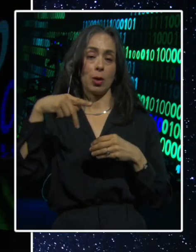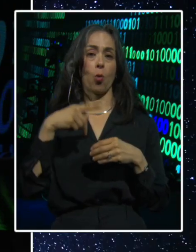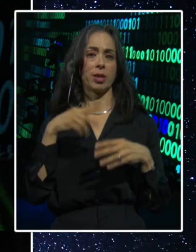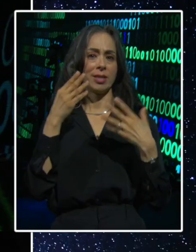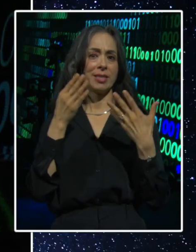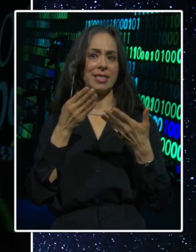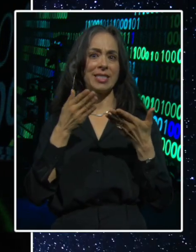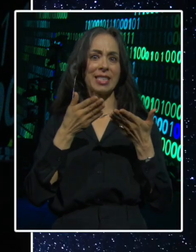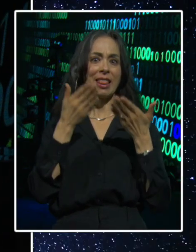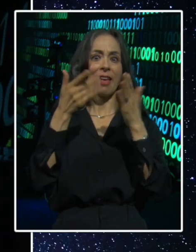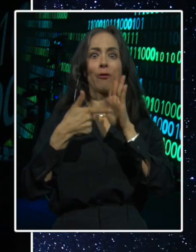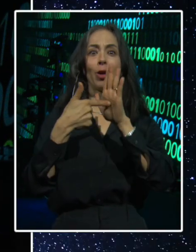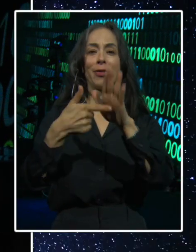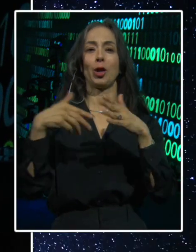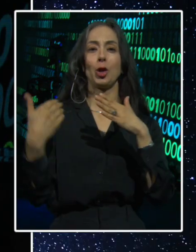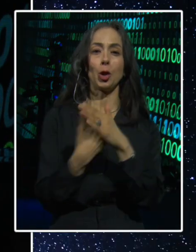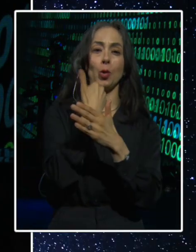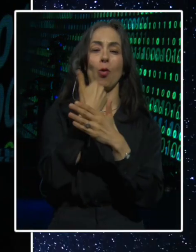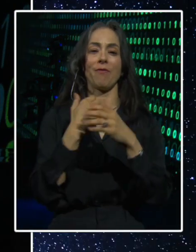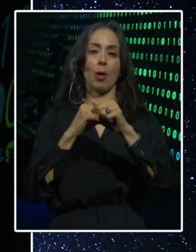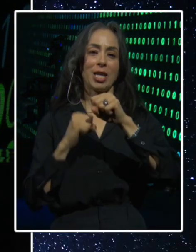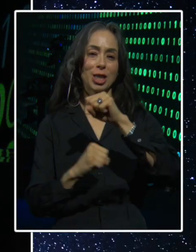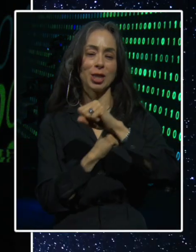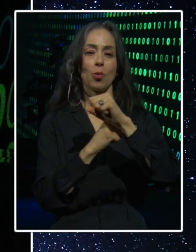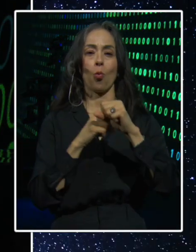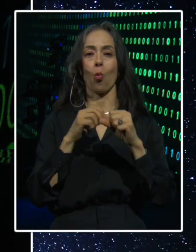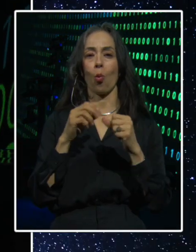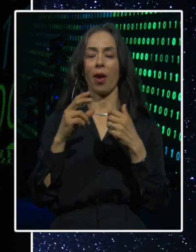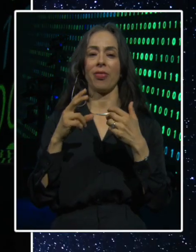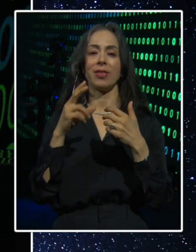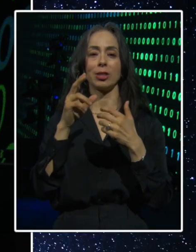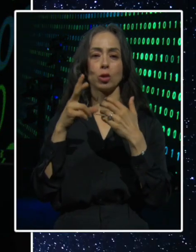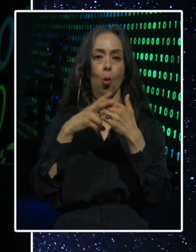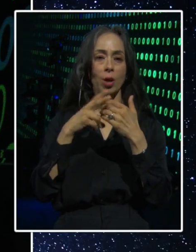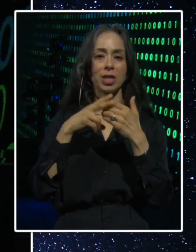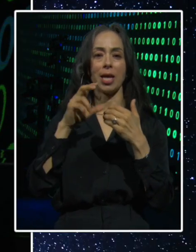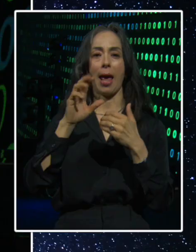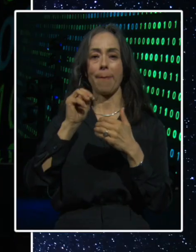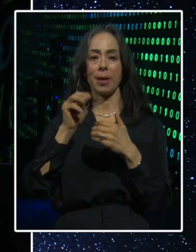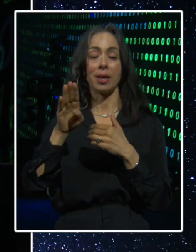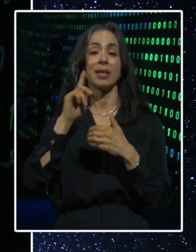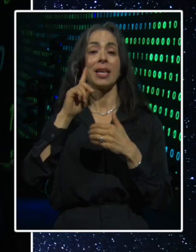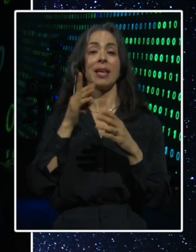At HPE, we are delivering the new data foundation with the HPE Alletra Storage MP,